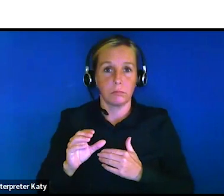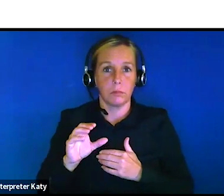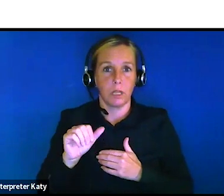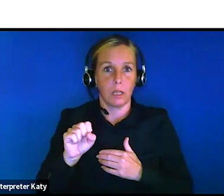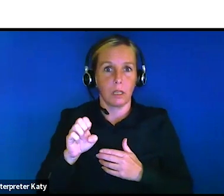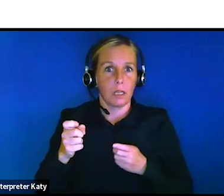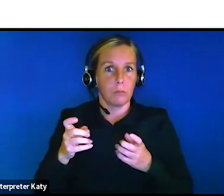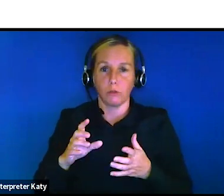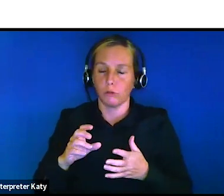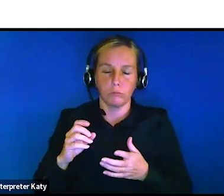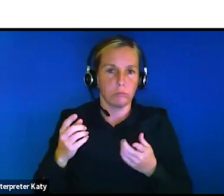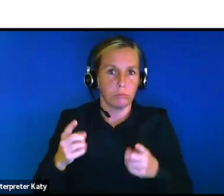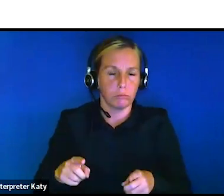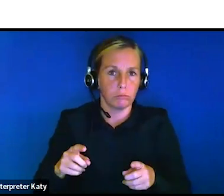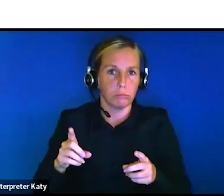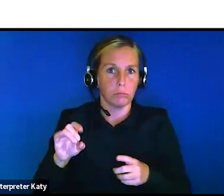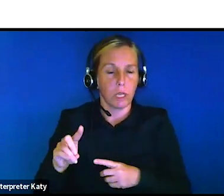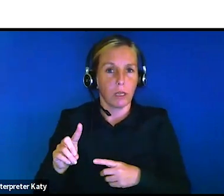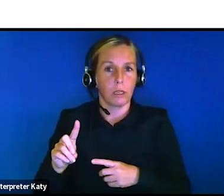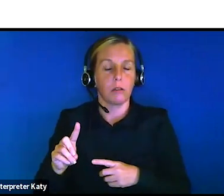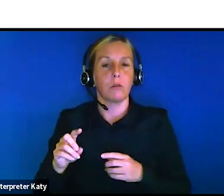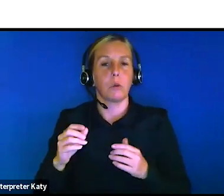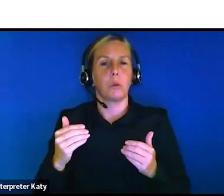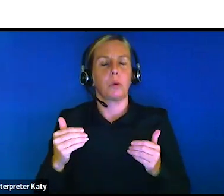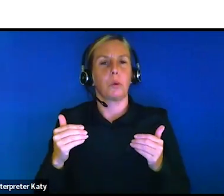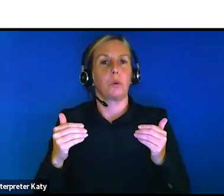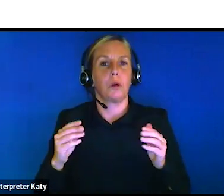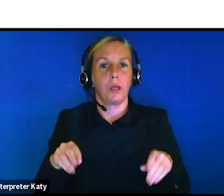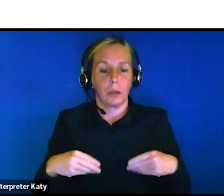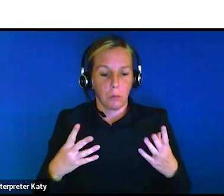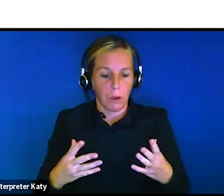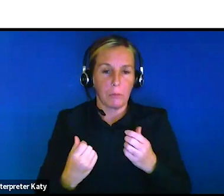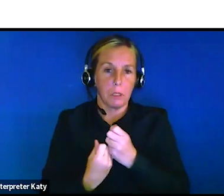They provided me with the structure and accountability